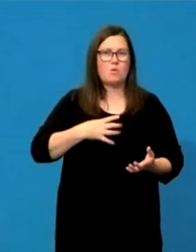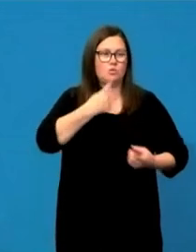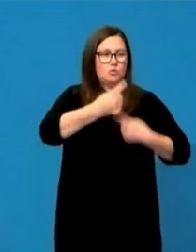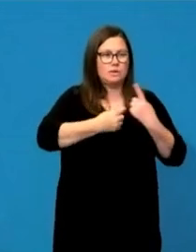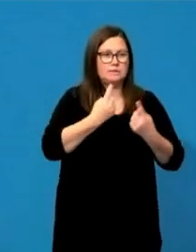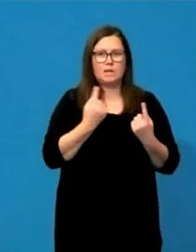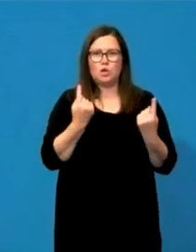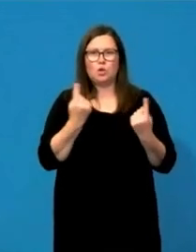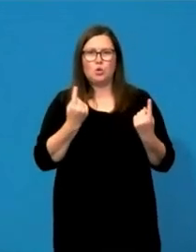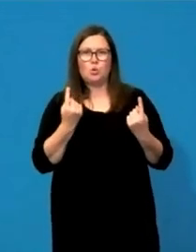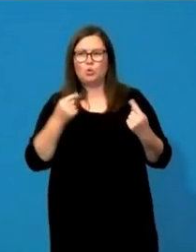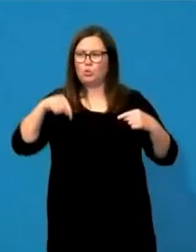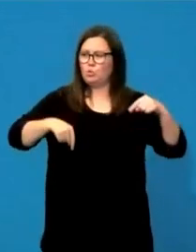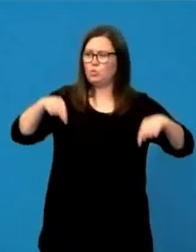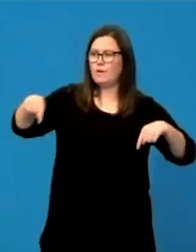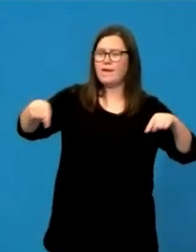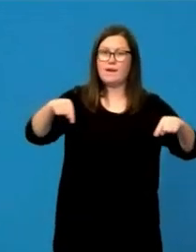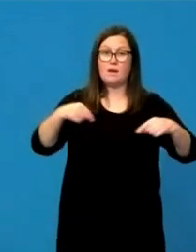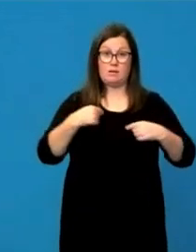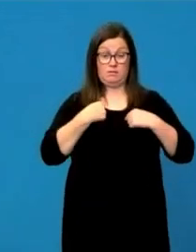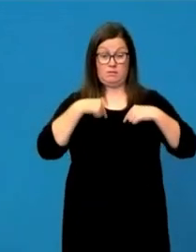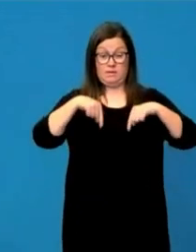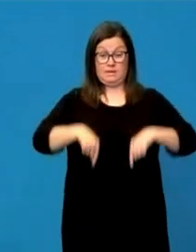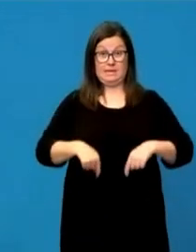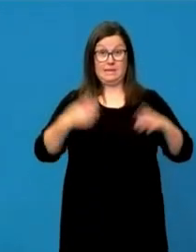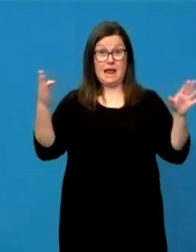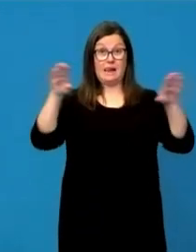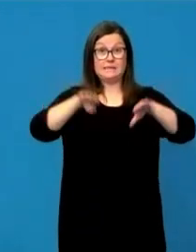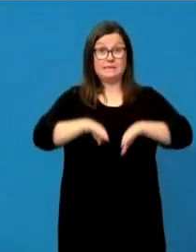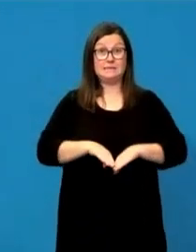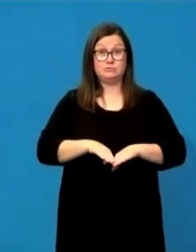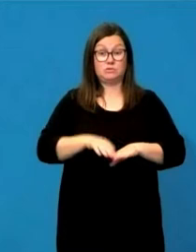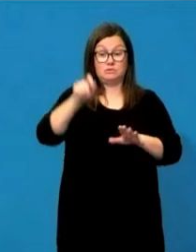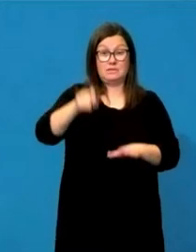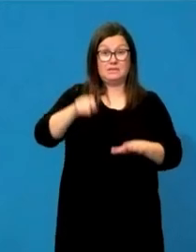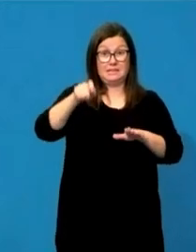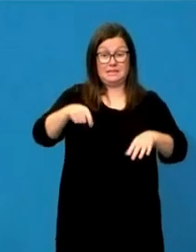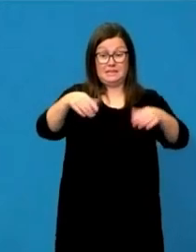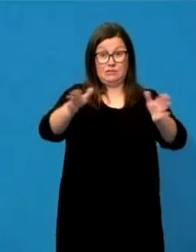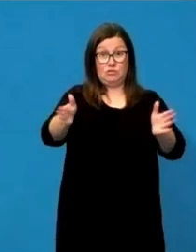We are in the Alice Springs hearing room where Ms Tarrago has just introduced you.